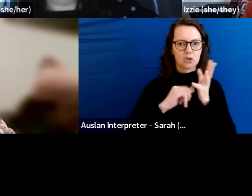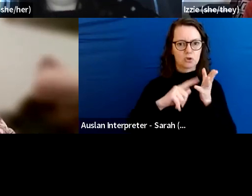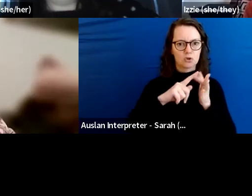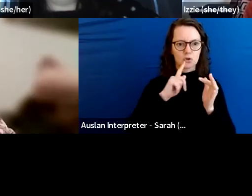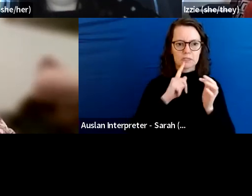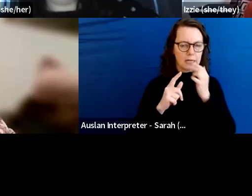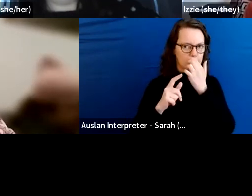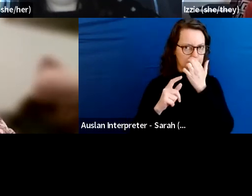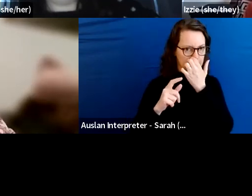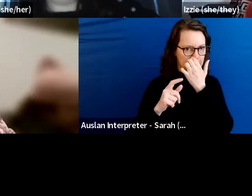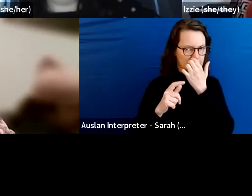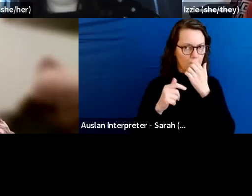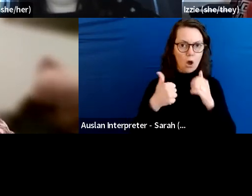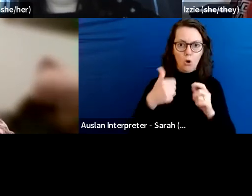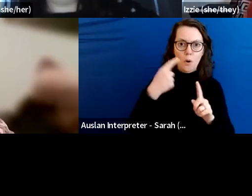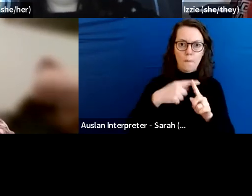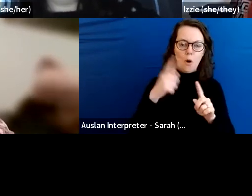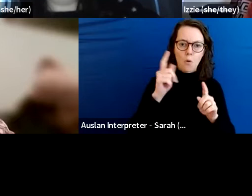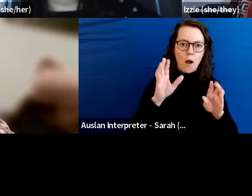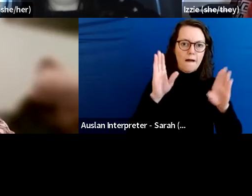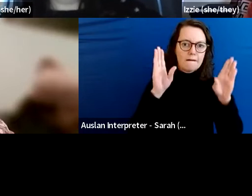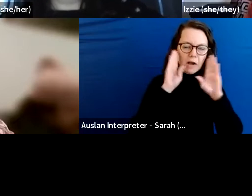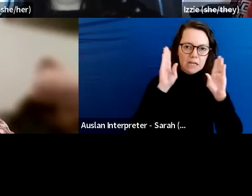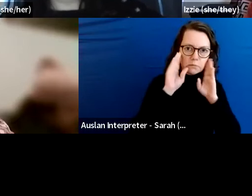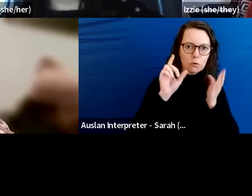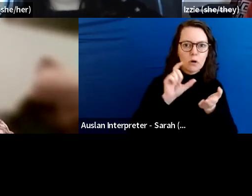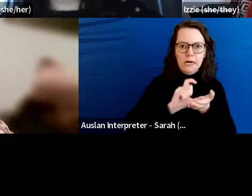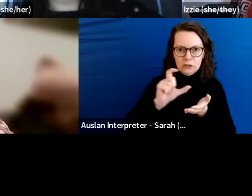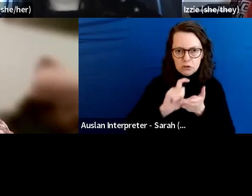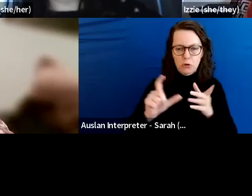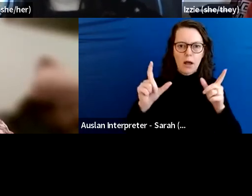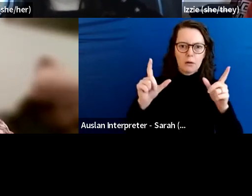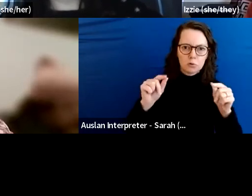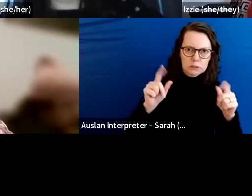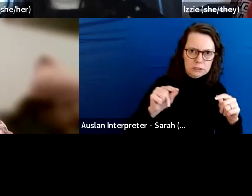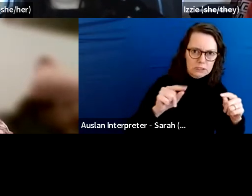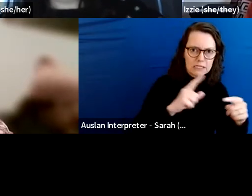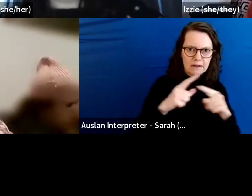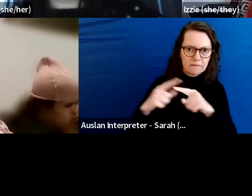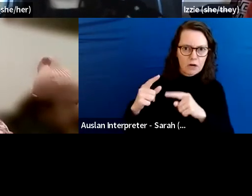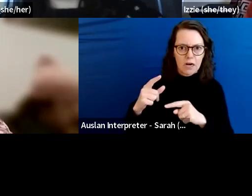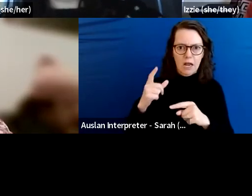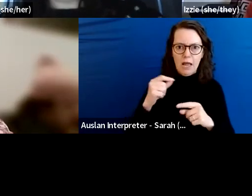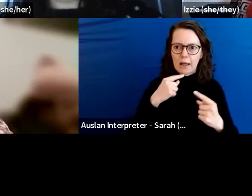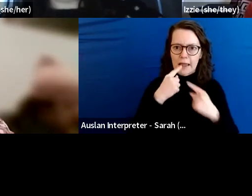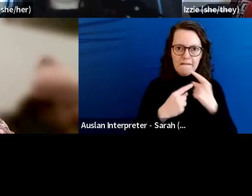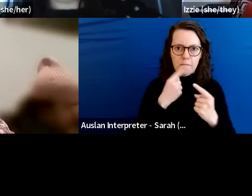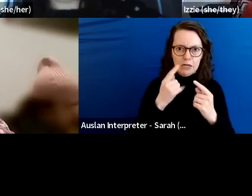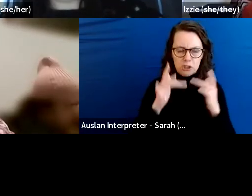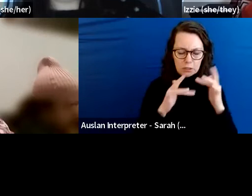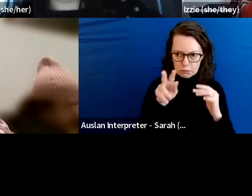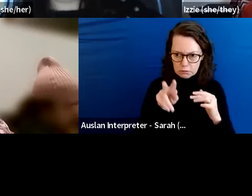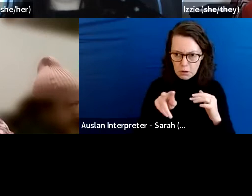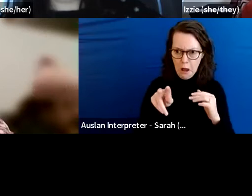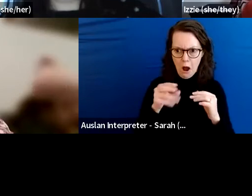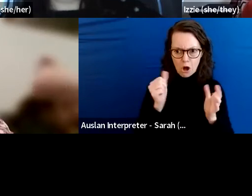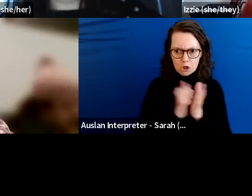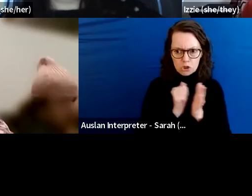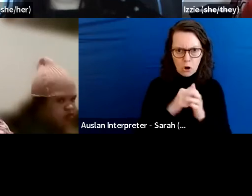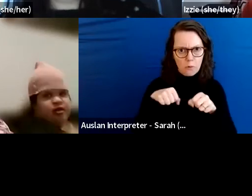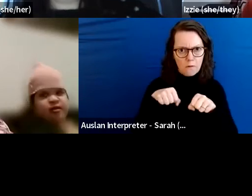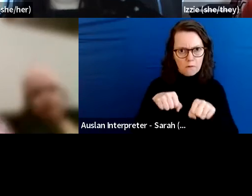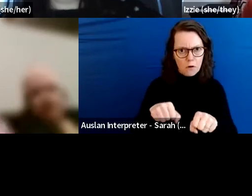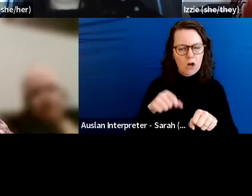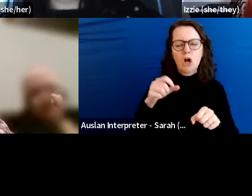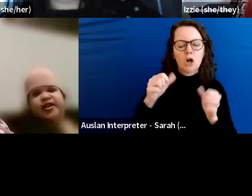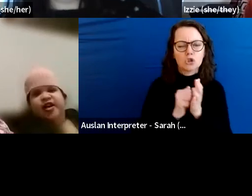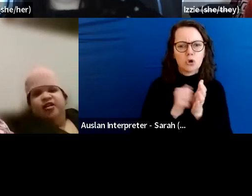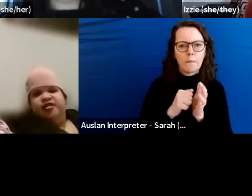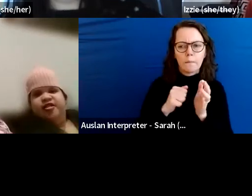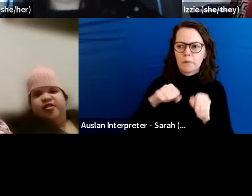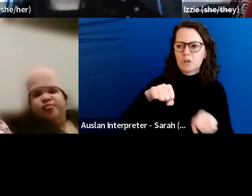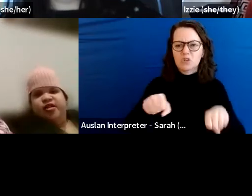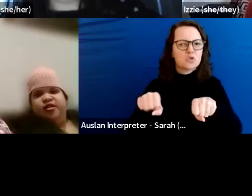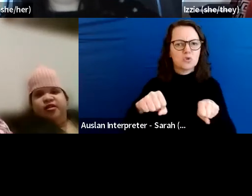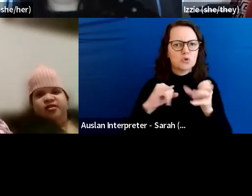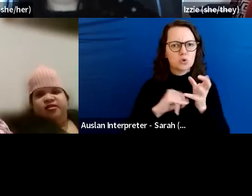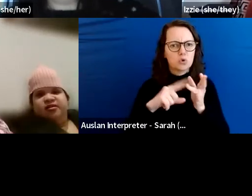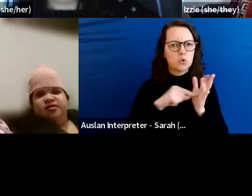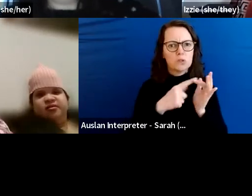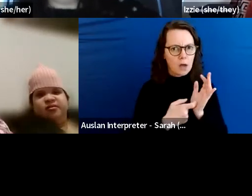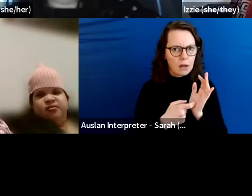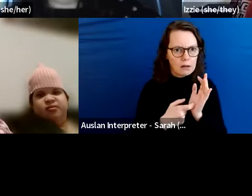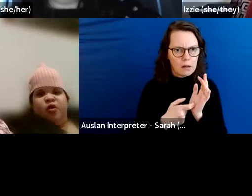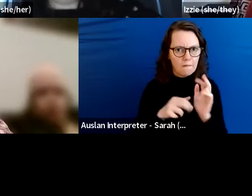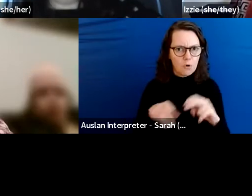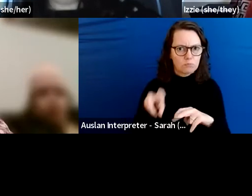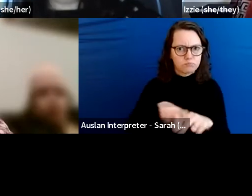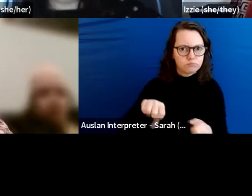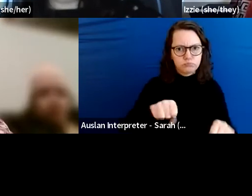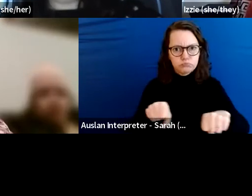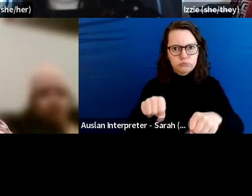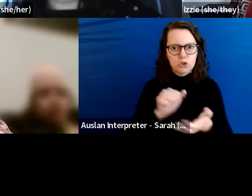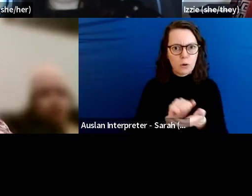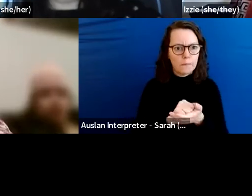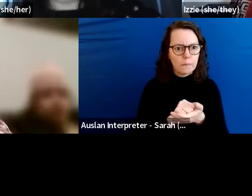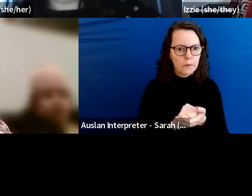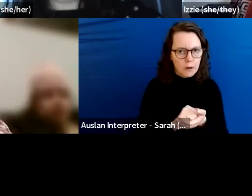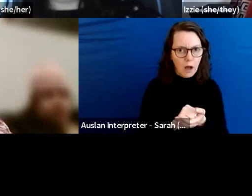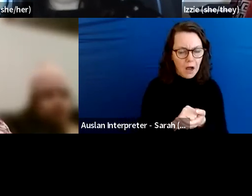I suppose. The advantage of social media these days too is that you can find out about things like those shopping trolleys that you can use for people who might need to have a seat or, I don't know.